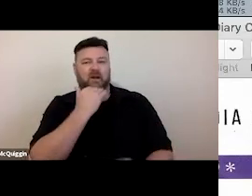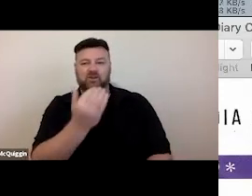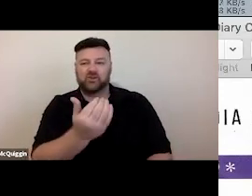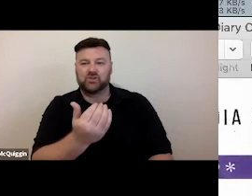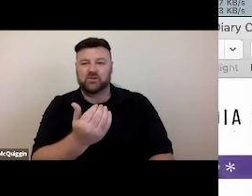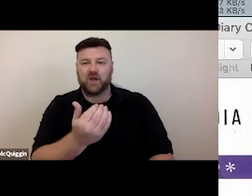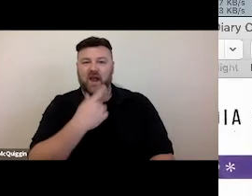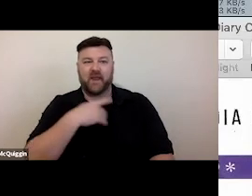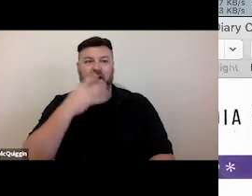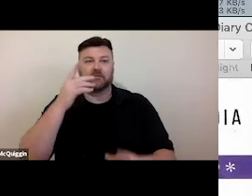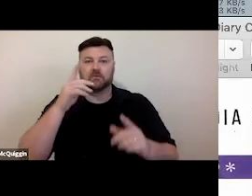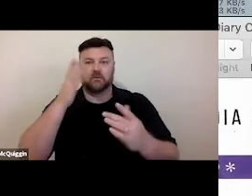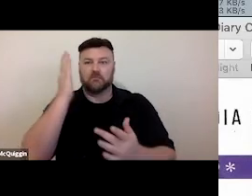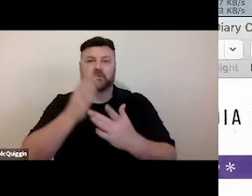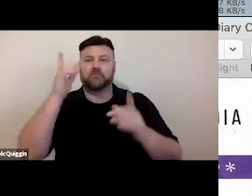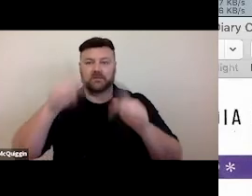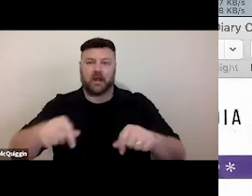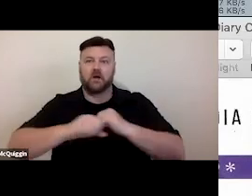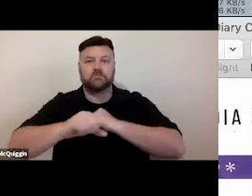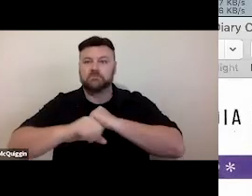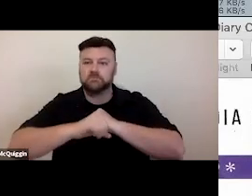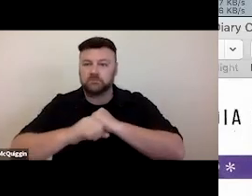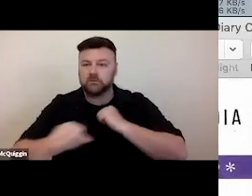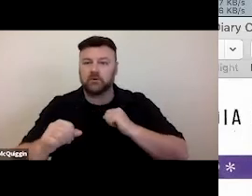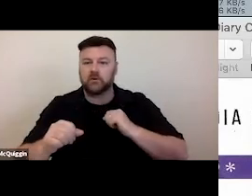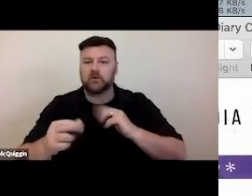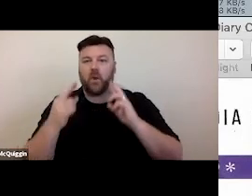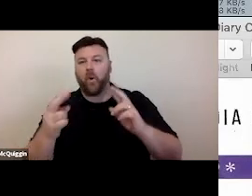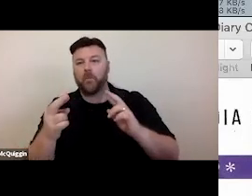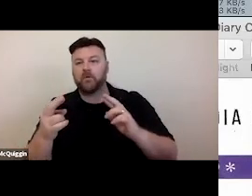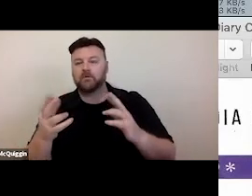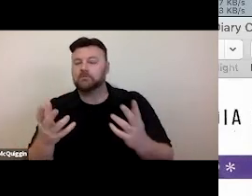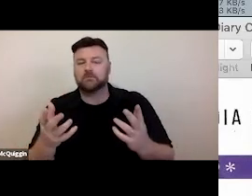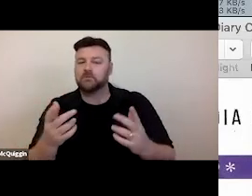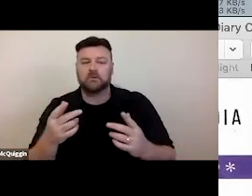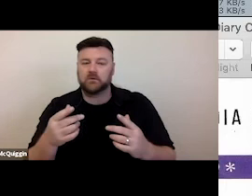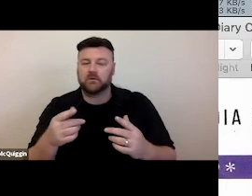If we're doing something for International Women's Day on March 8, we start February 8.